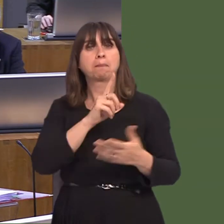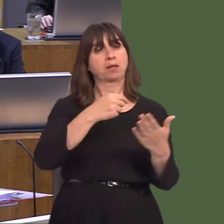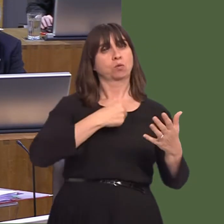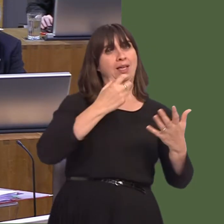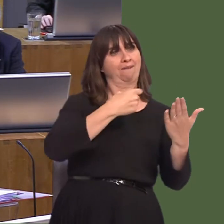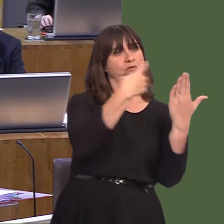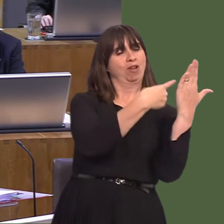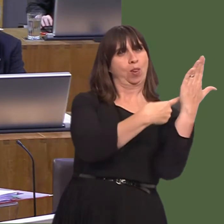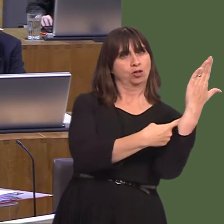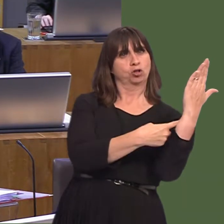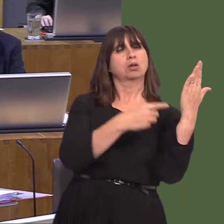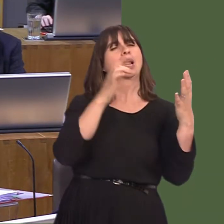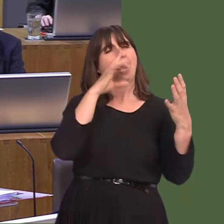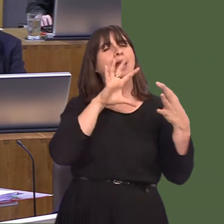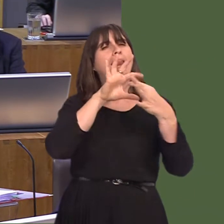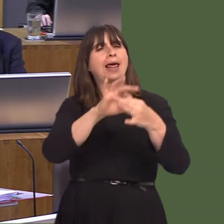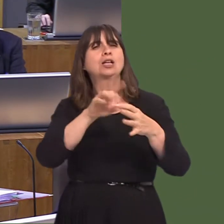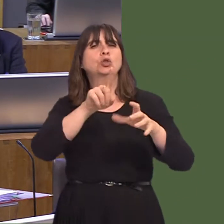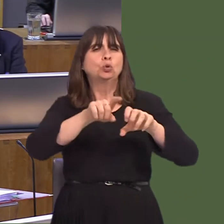So, it does impact on other areas.